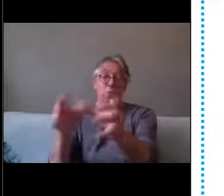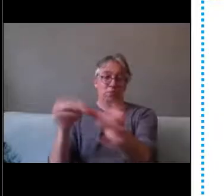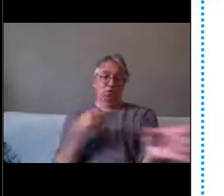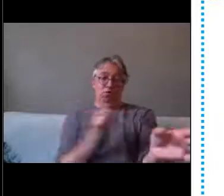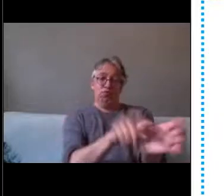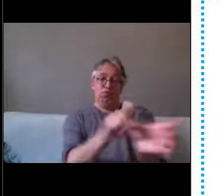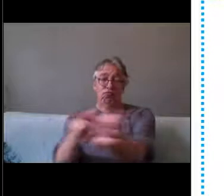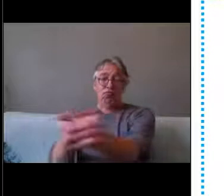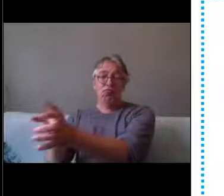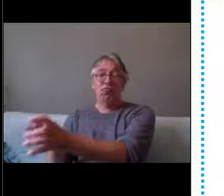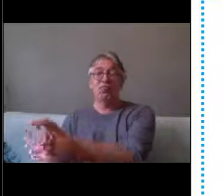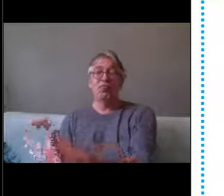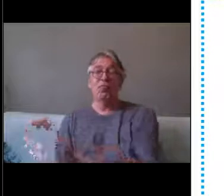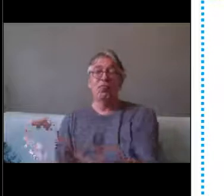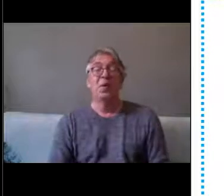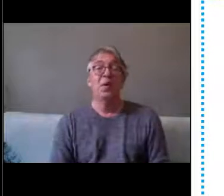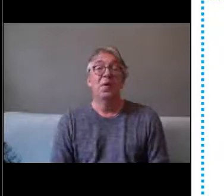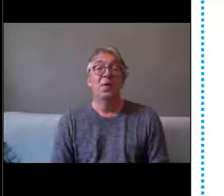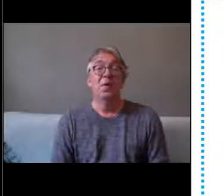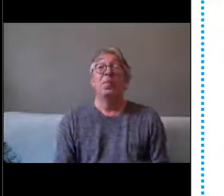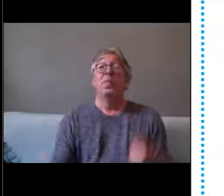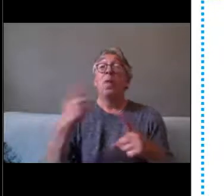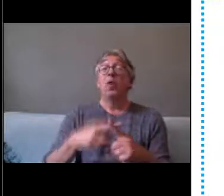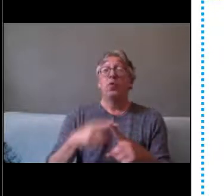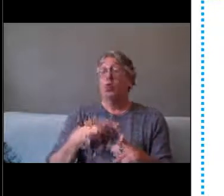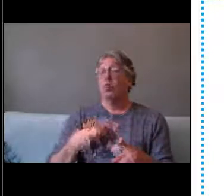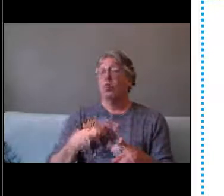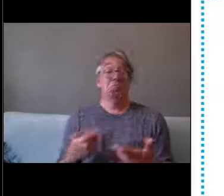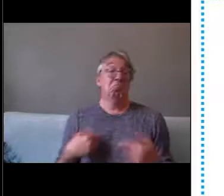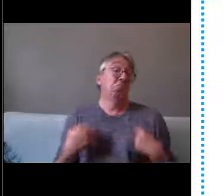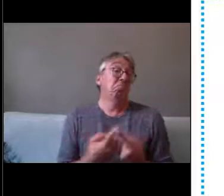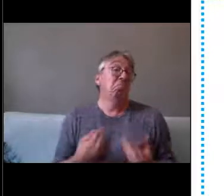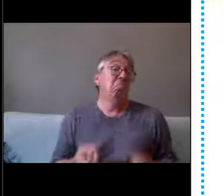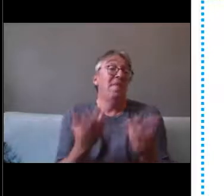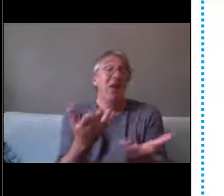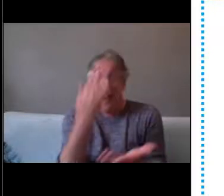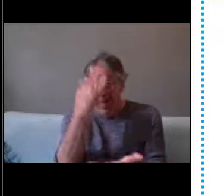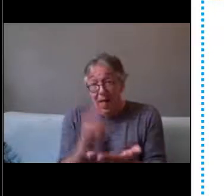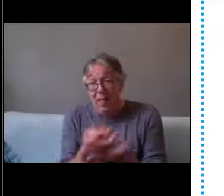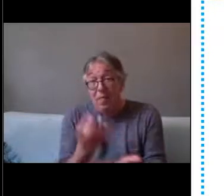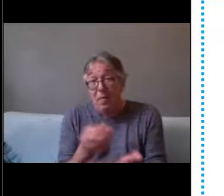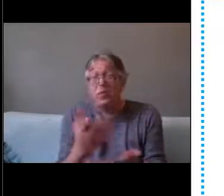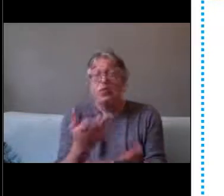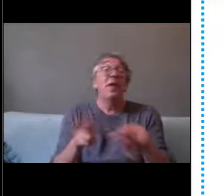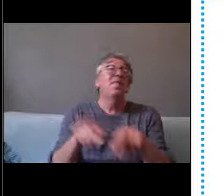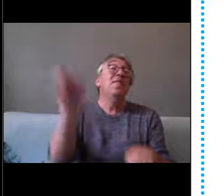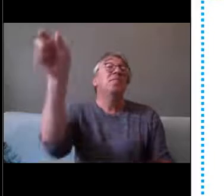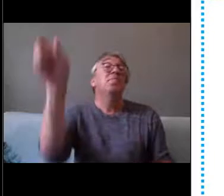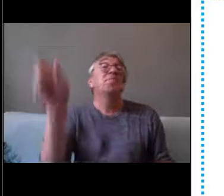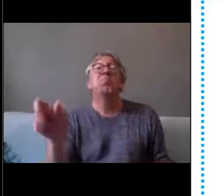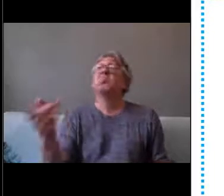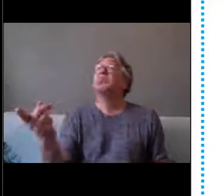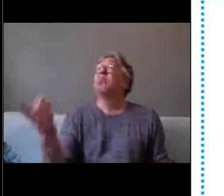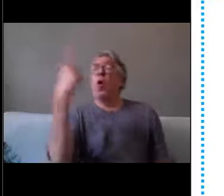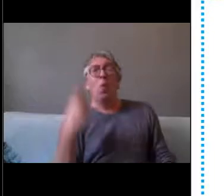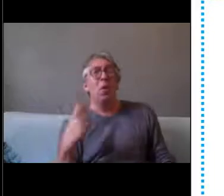We offer counselling and information around disability and development.